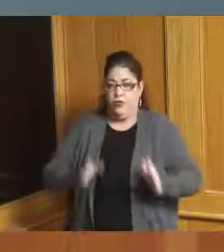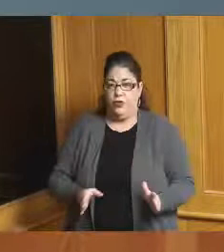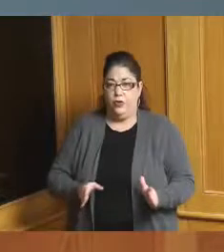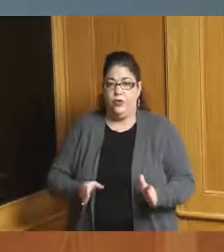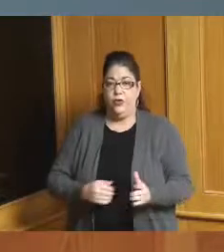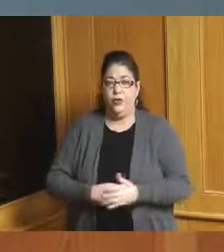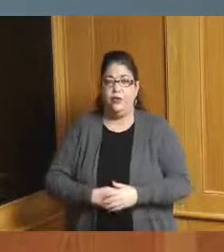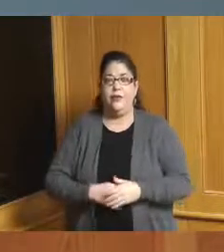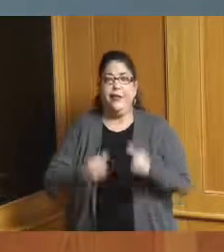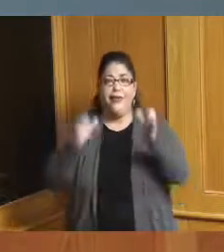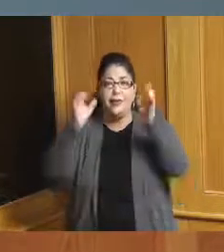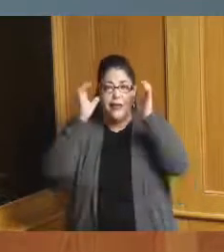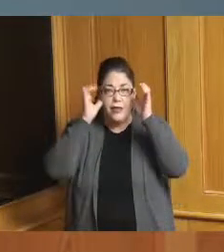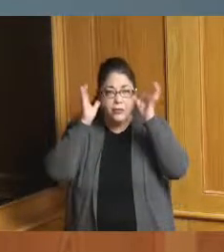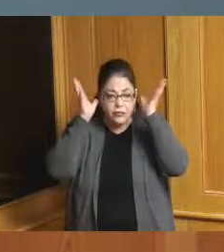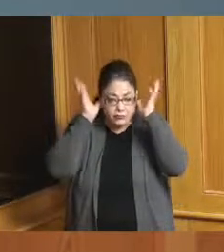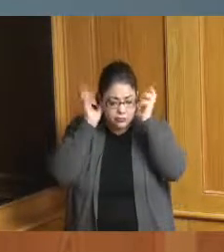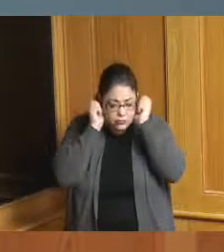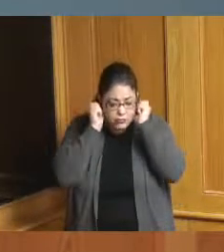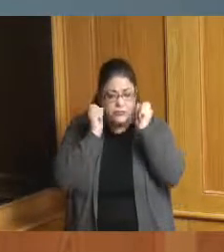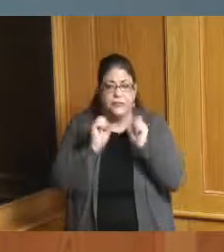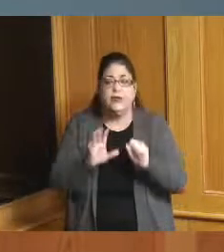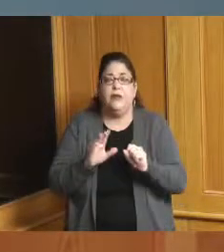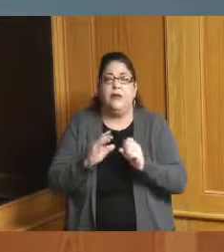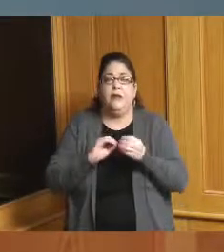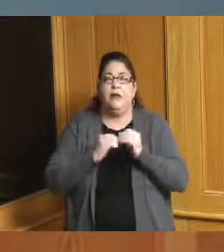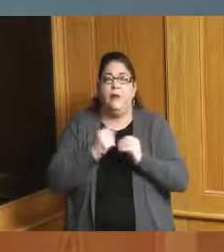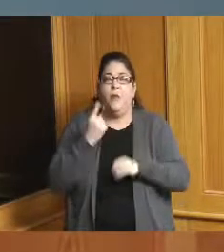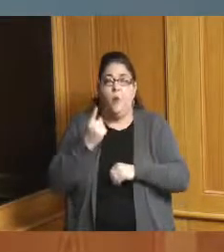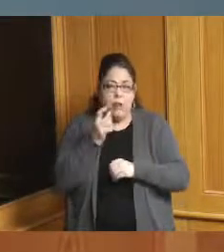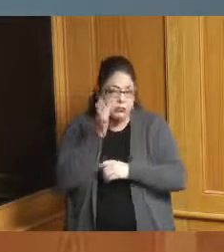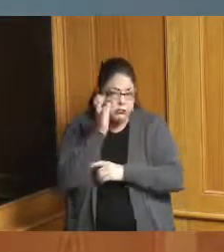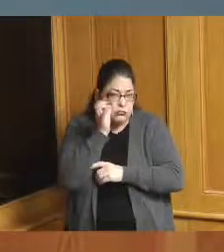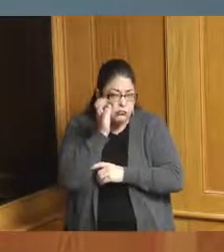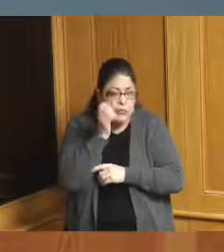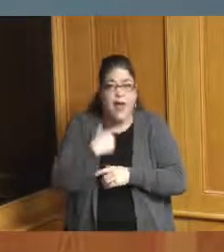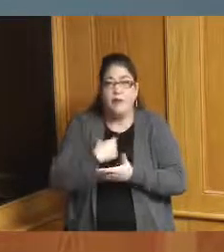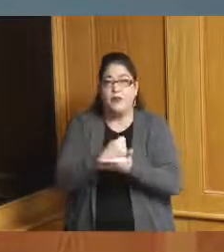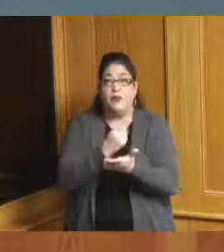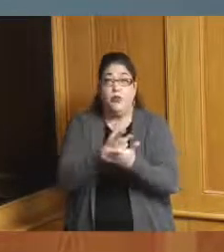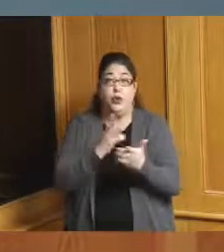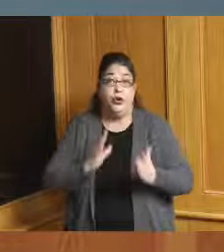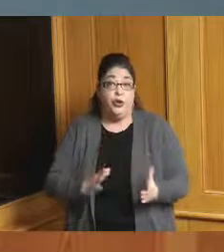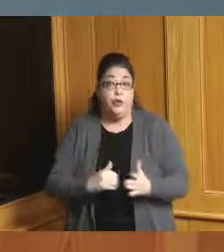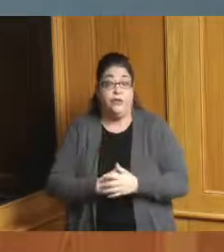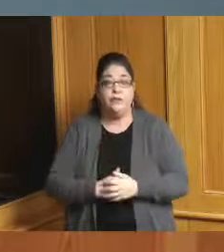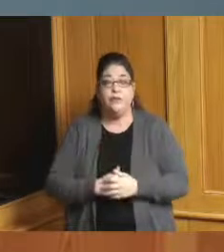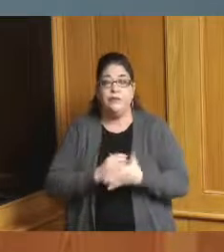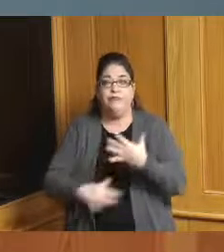hear is like it's number one for a social worker which I am so I specifically wrote down that